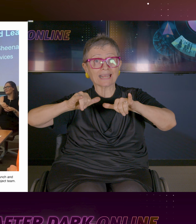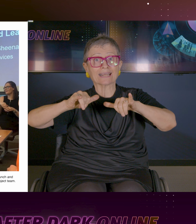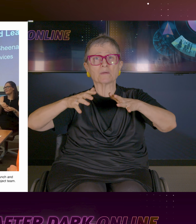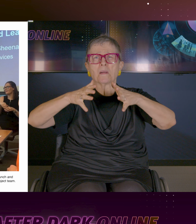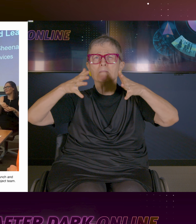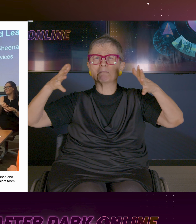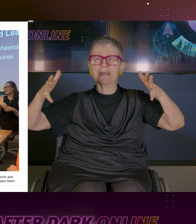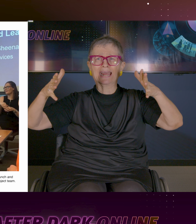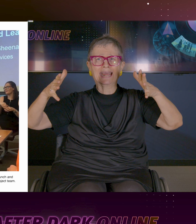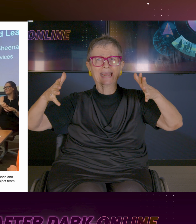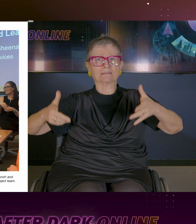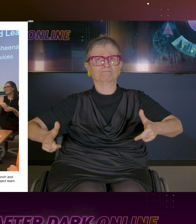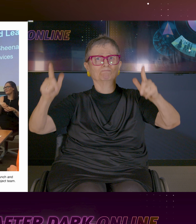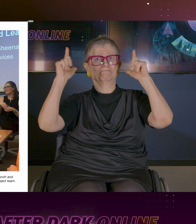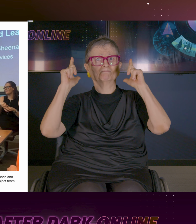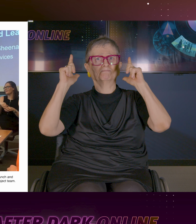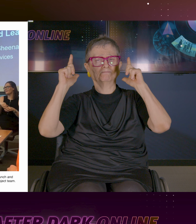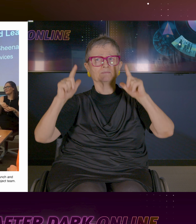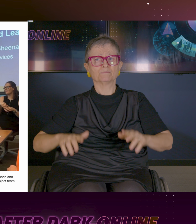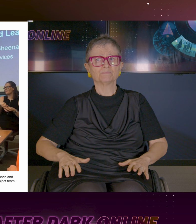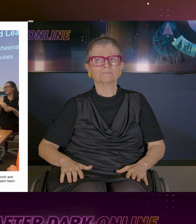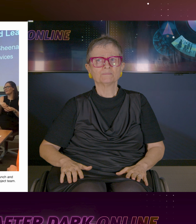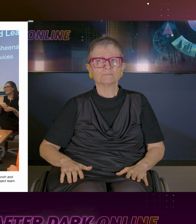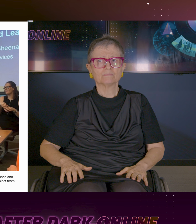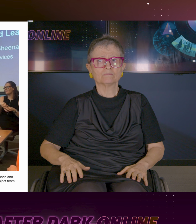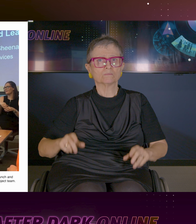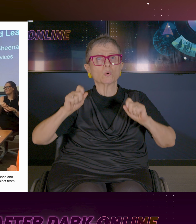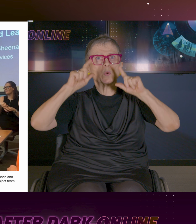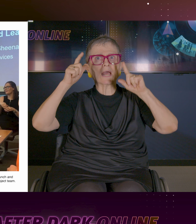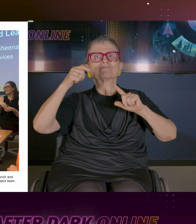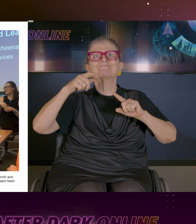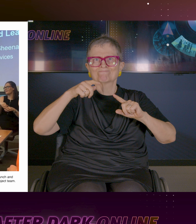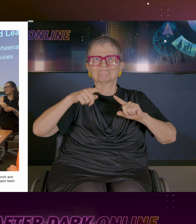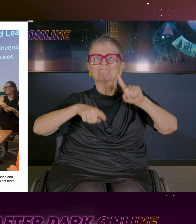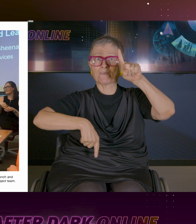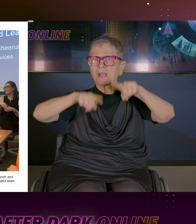when people working on big projects like Engineers Architects and project managers